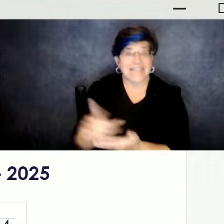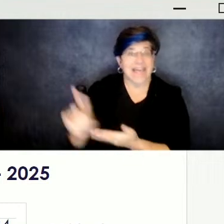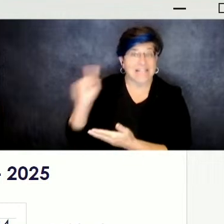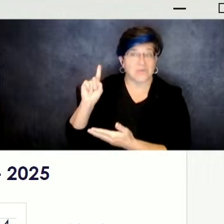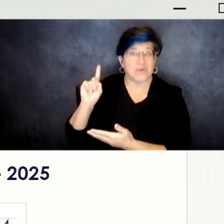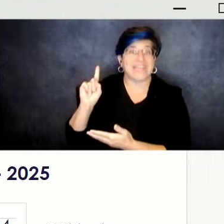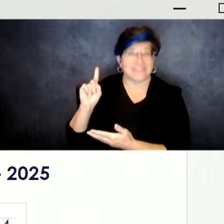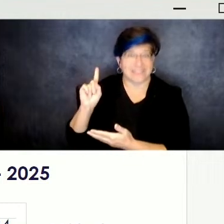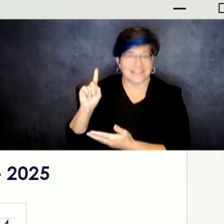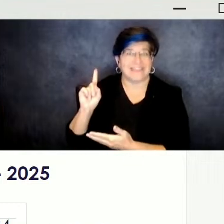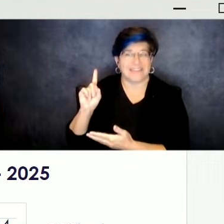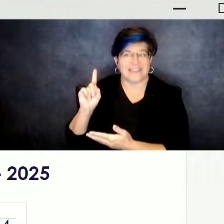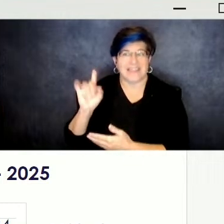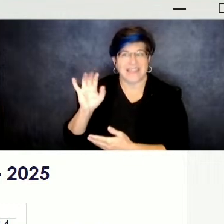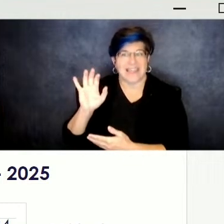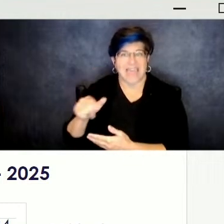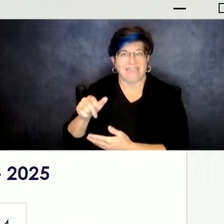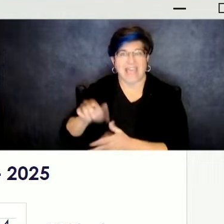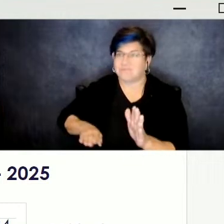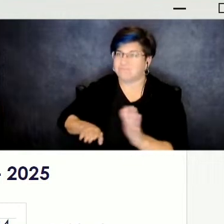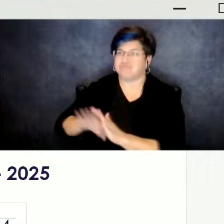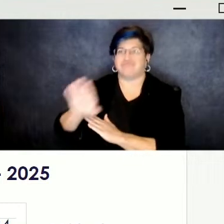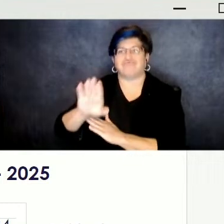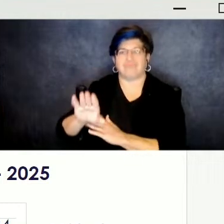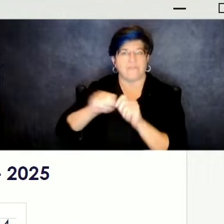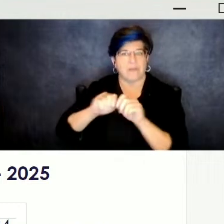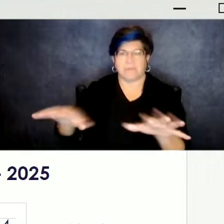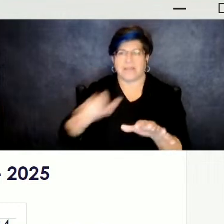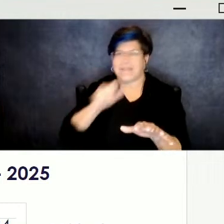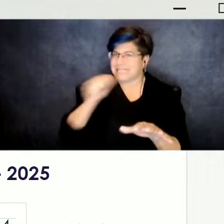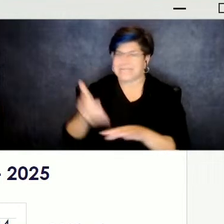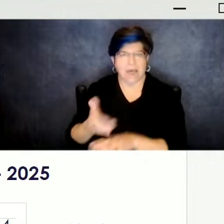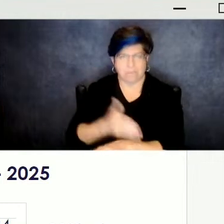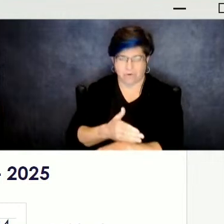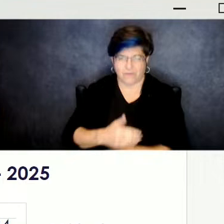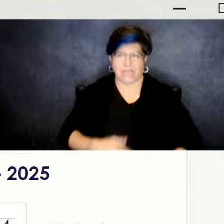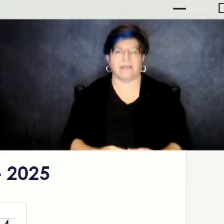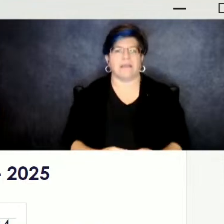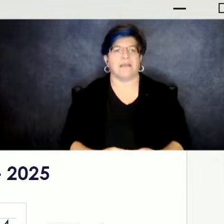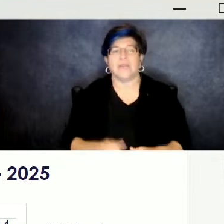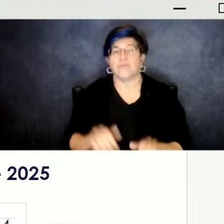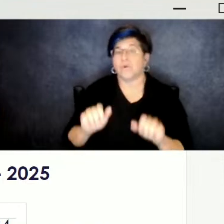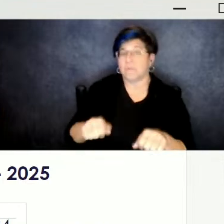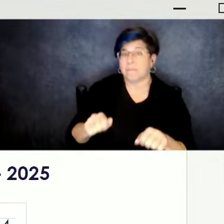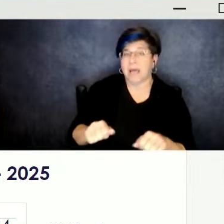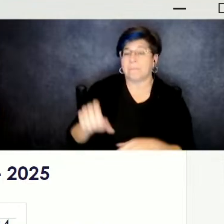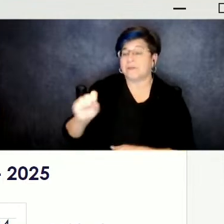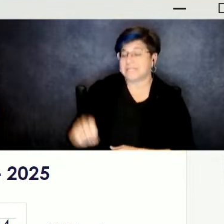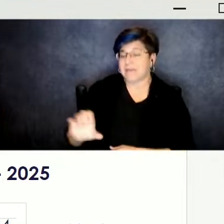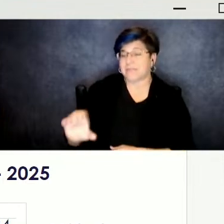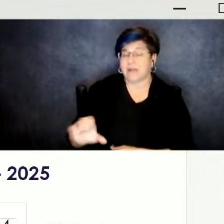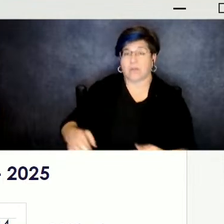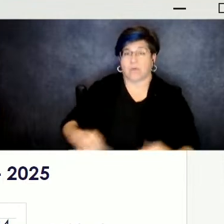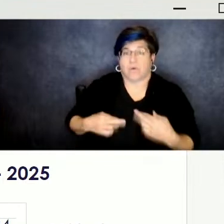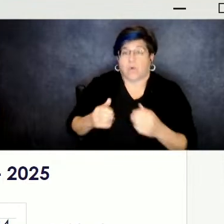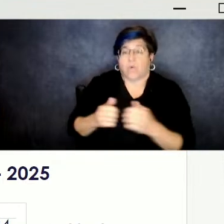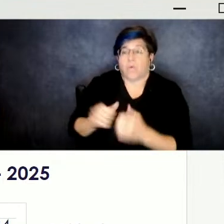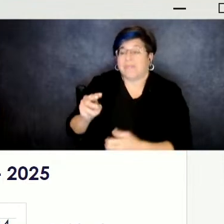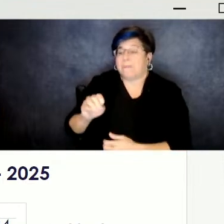THEY ADDED 99 CASES LAST WEEK AND IT'S IN THEIR UPDATE WHICH IS, YOU KNOW, ACCELERATION OF